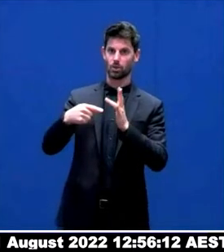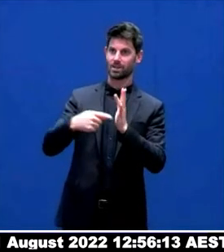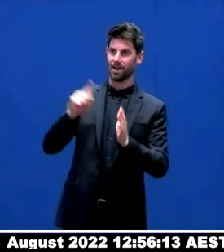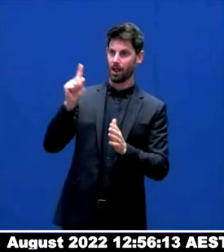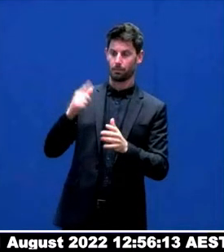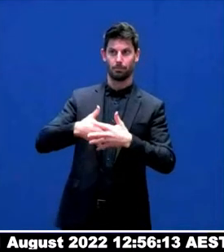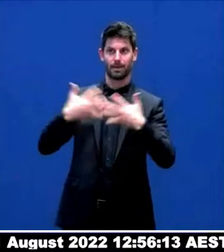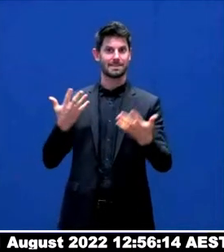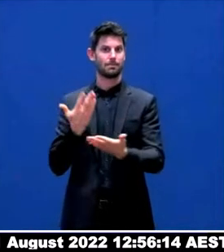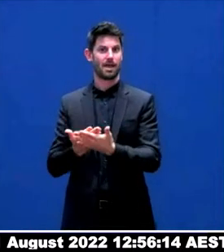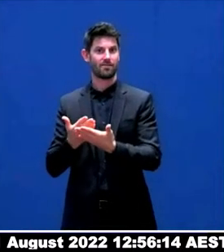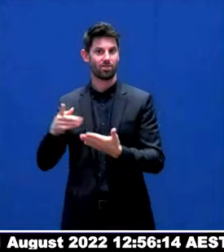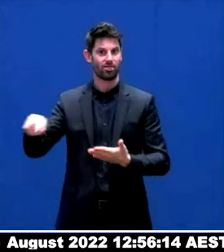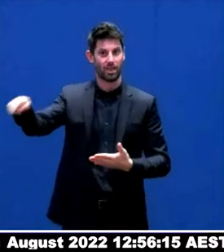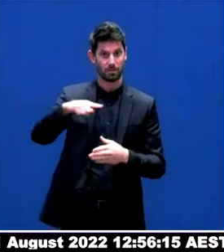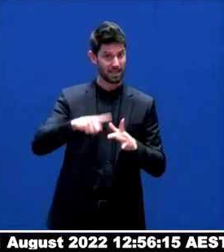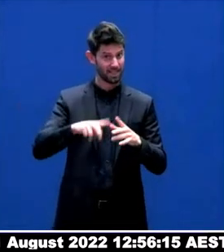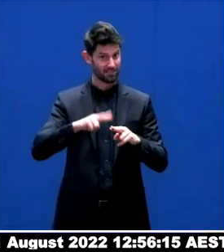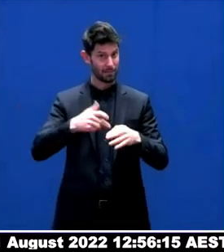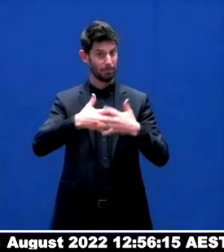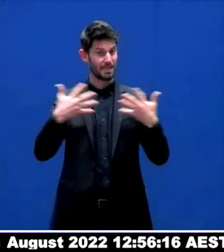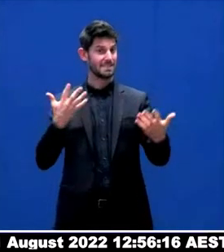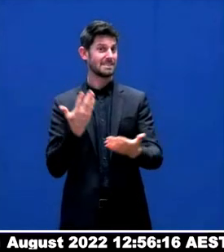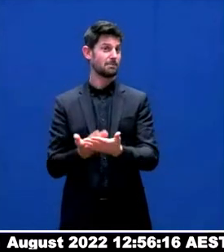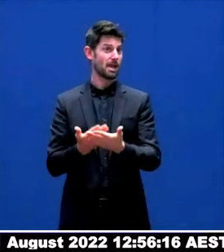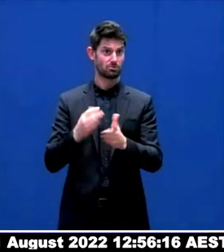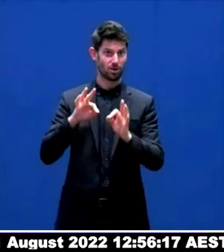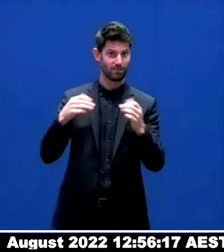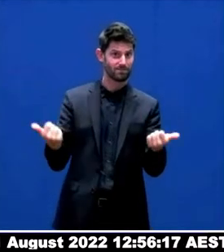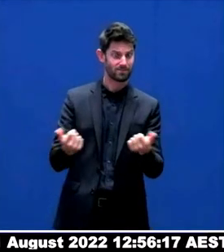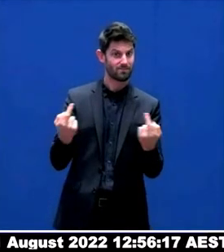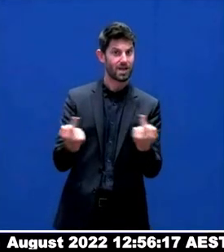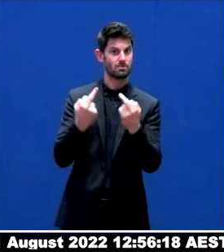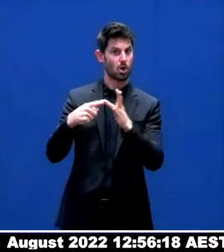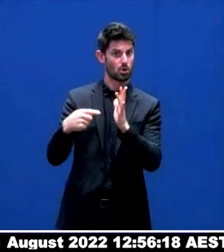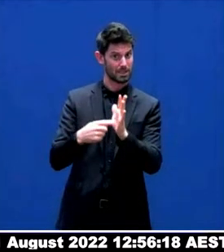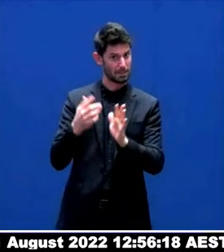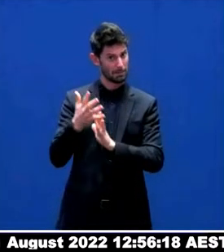And if there are insufficient OTs available, I just wonder whether, in this broad wide